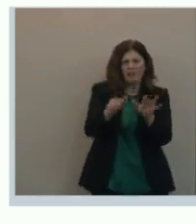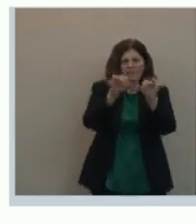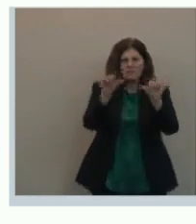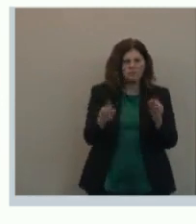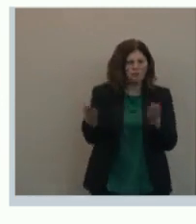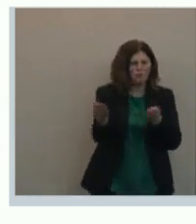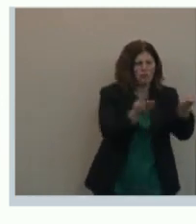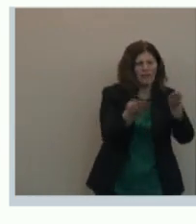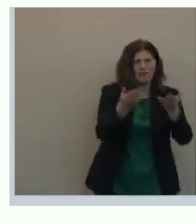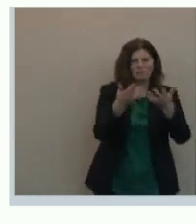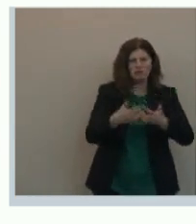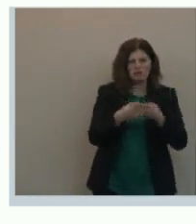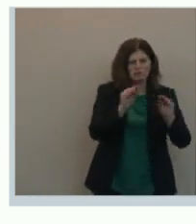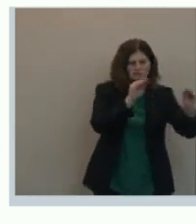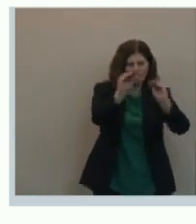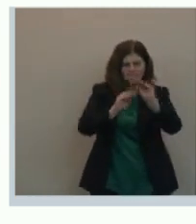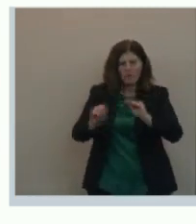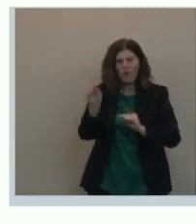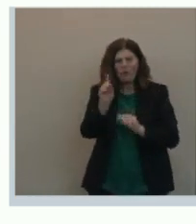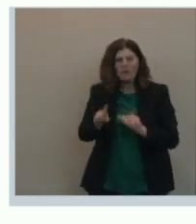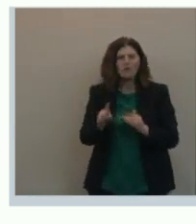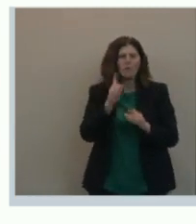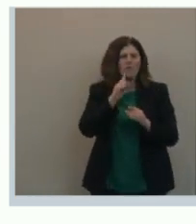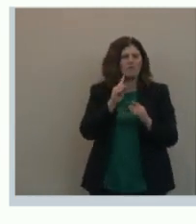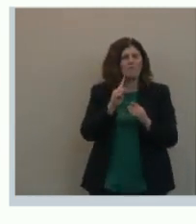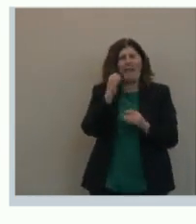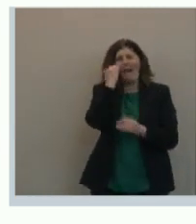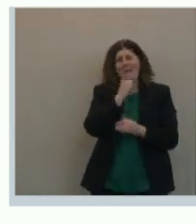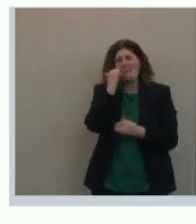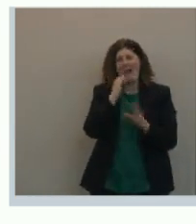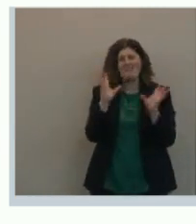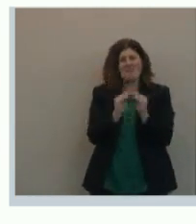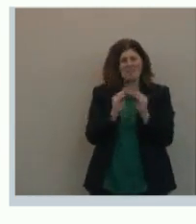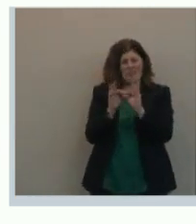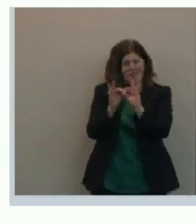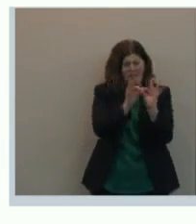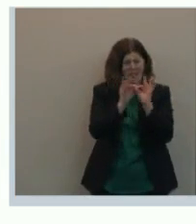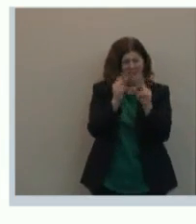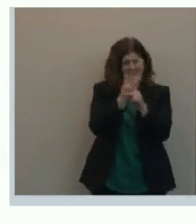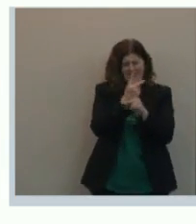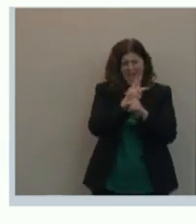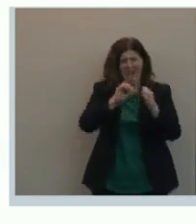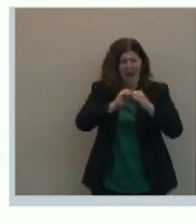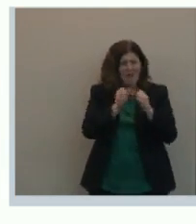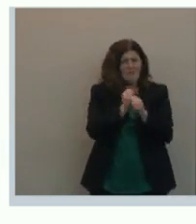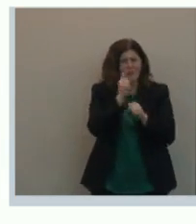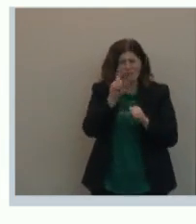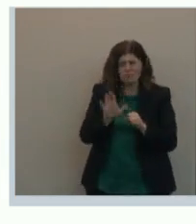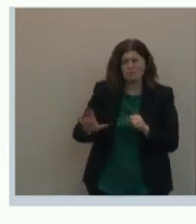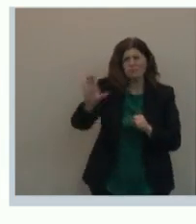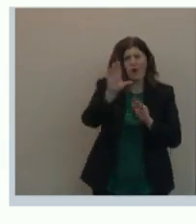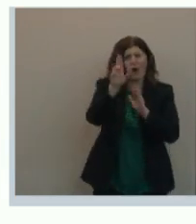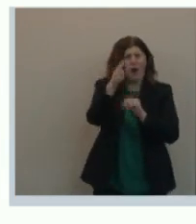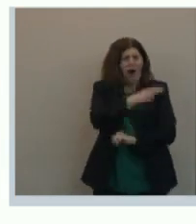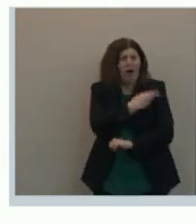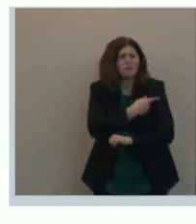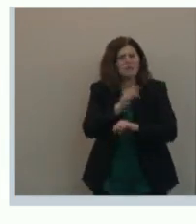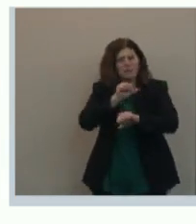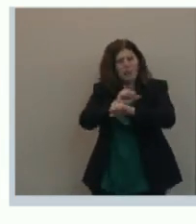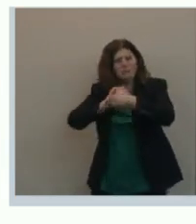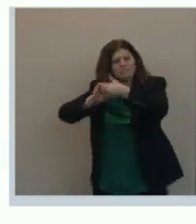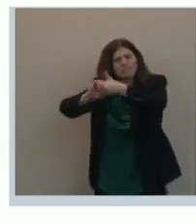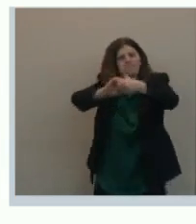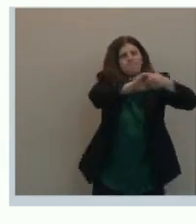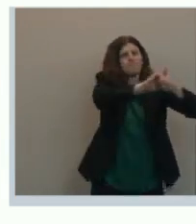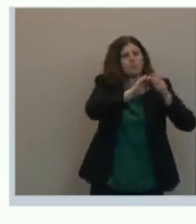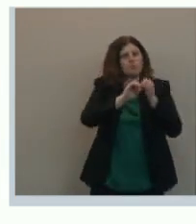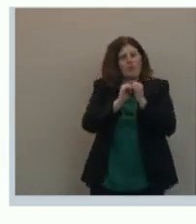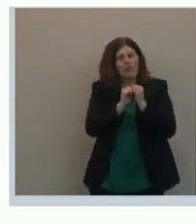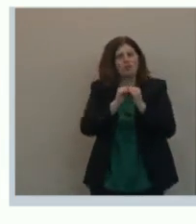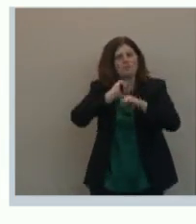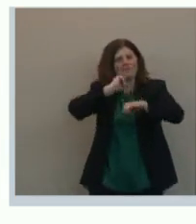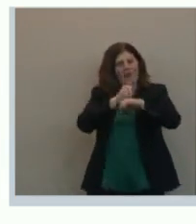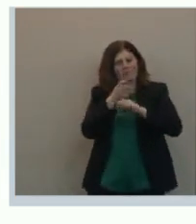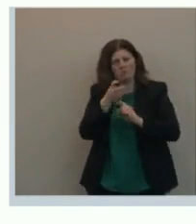A CALL CENTER IS COMING UP EARLY NEXT WEEK TO MANAGE THESE TRANSFER THE REGIONAL DELIVERY SYSTEM IS REALLY WORKING ON THIS THEIR MEETINGS HAPPEN EVERY DAY